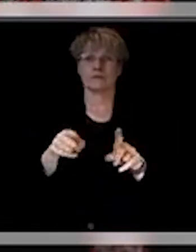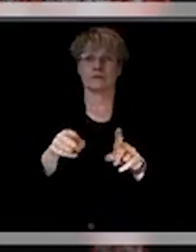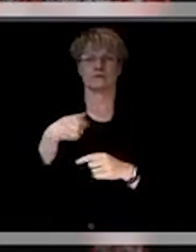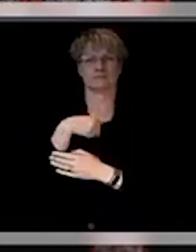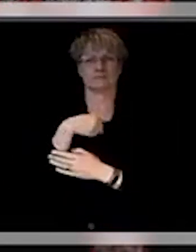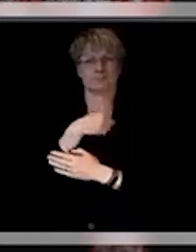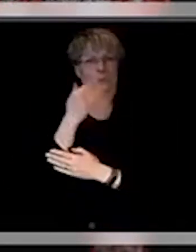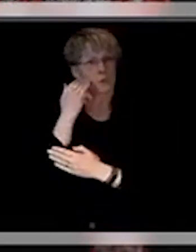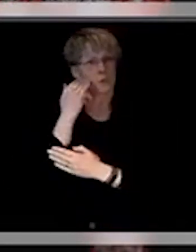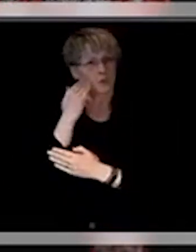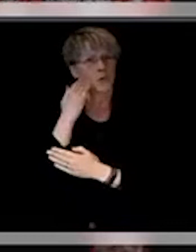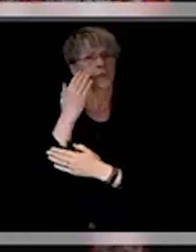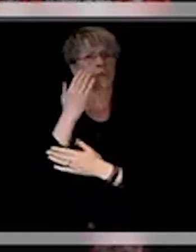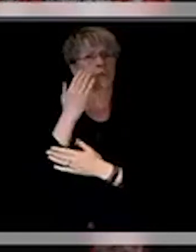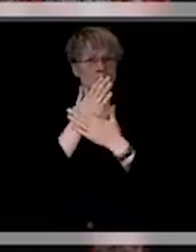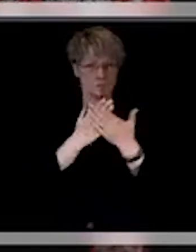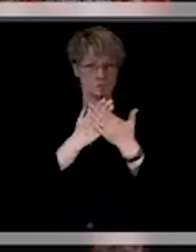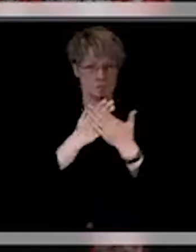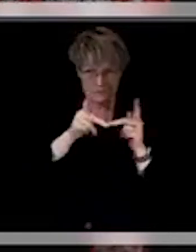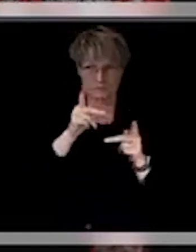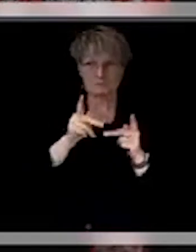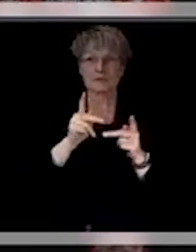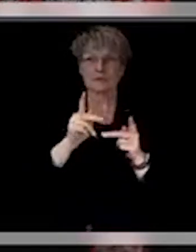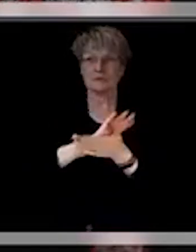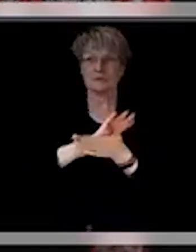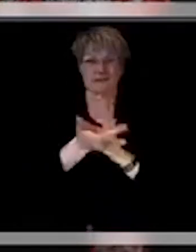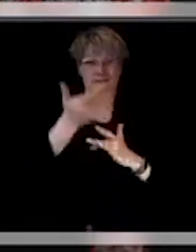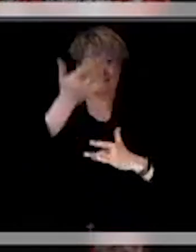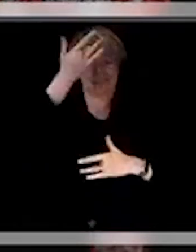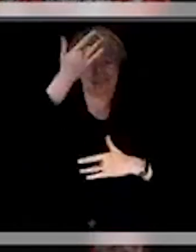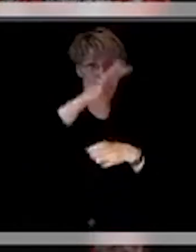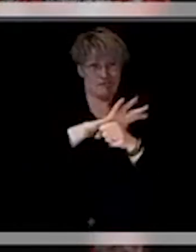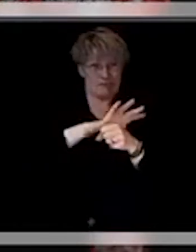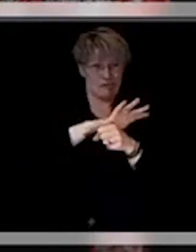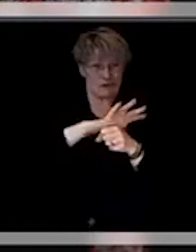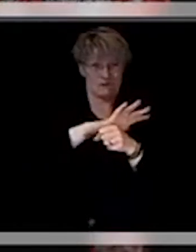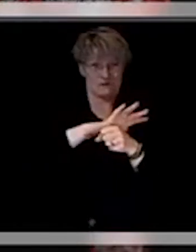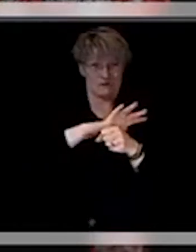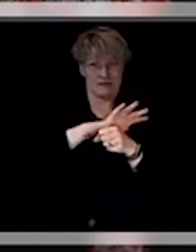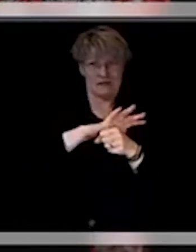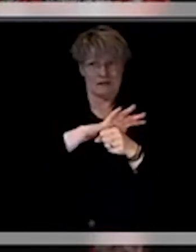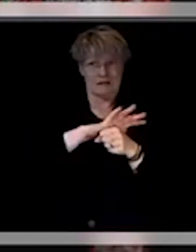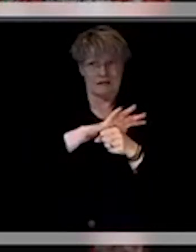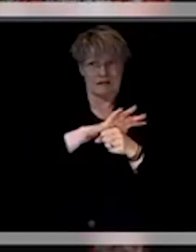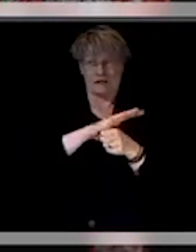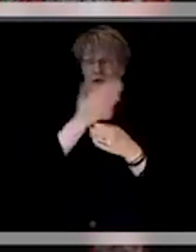that have been acquired in the community. We can't identify a source and even when we